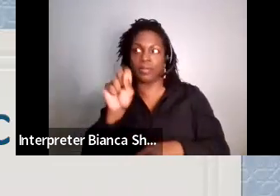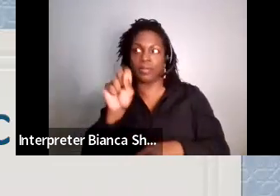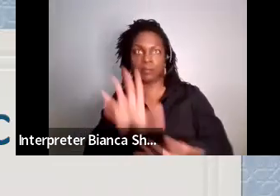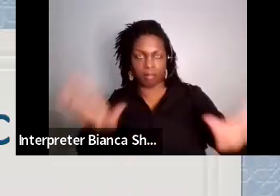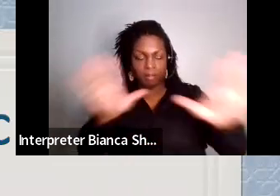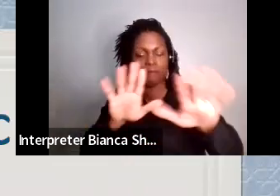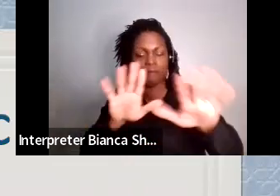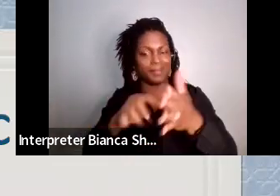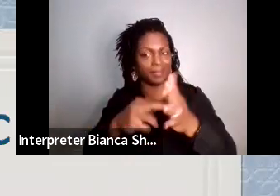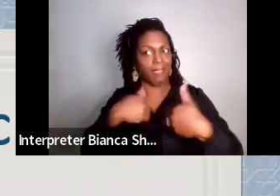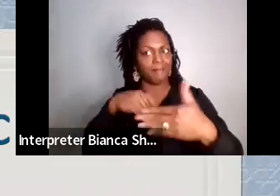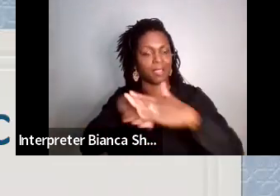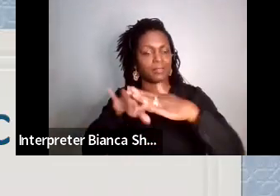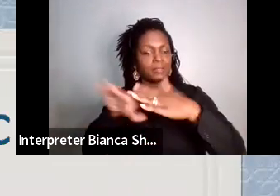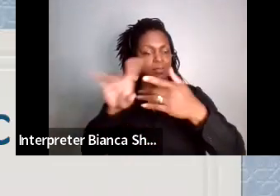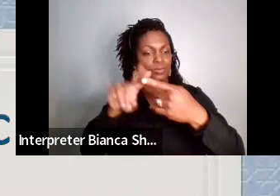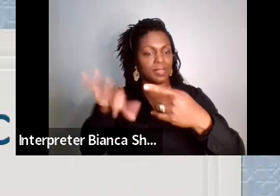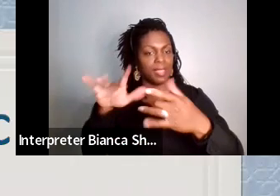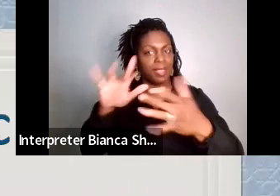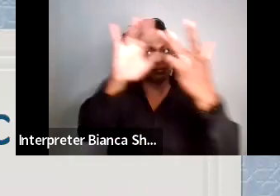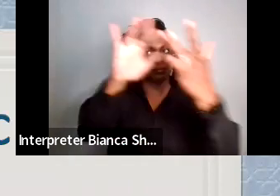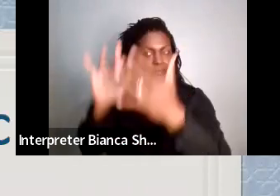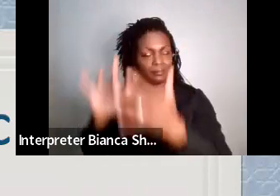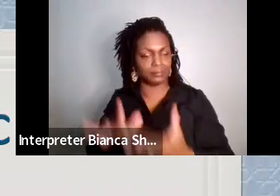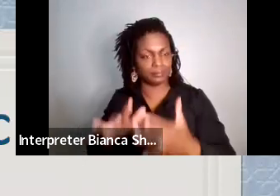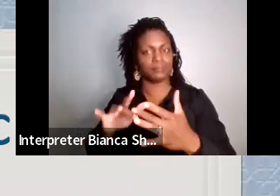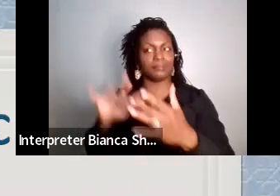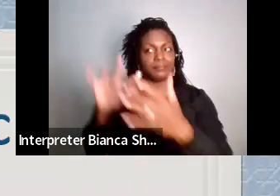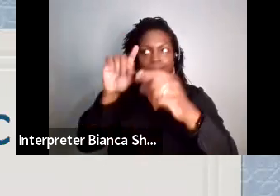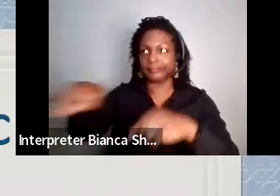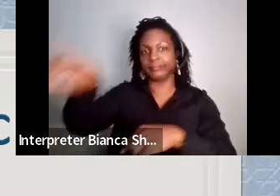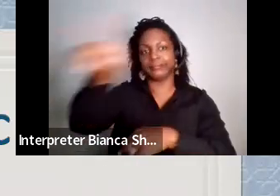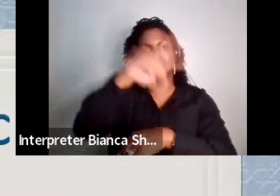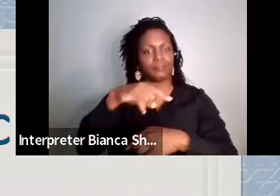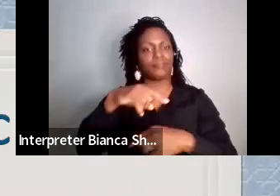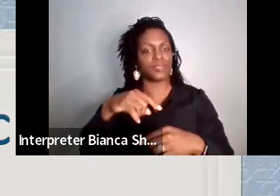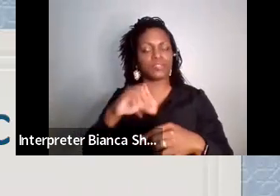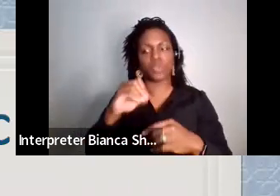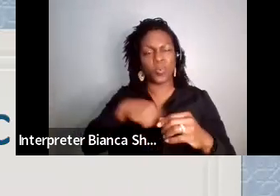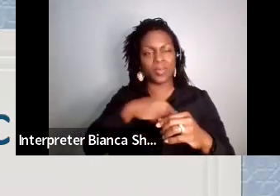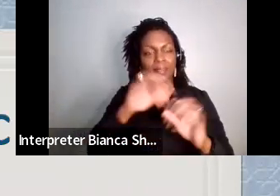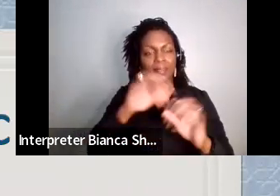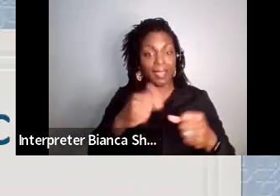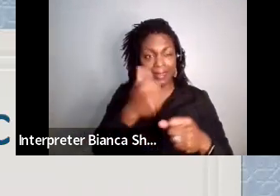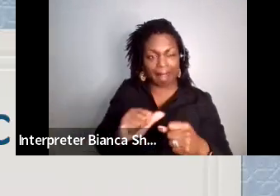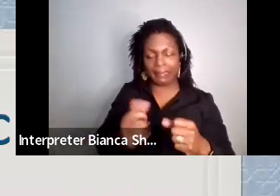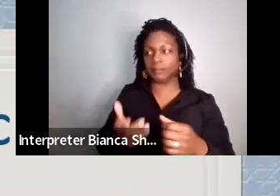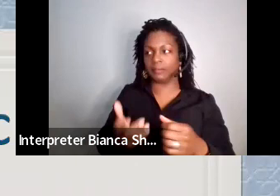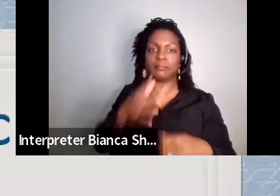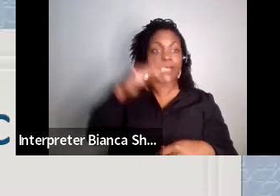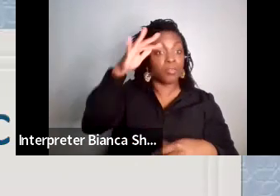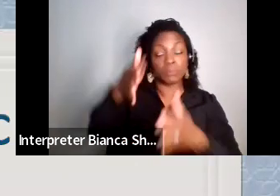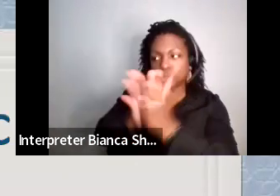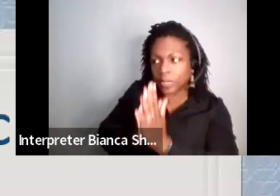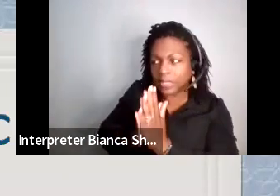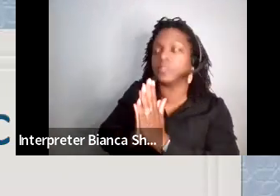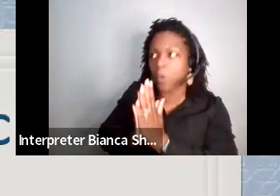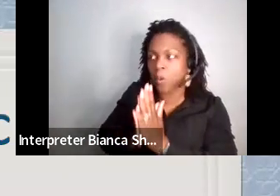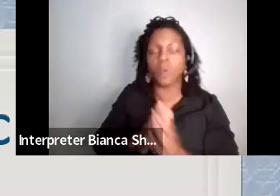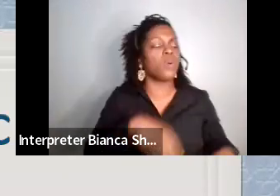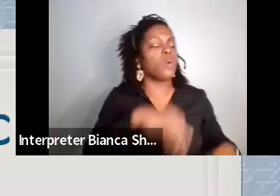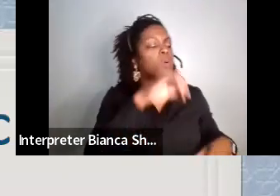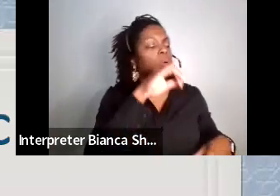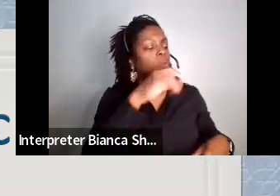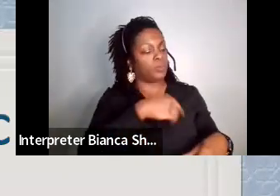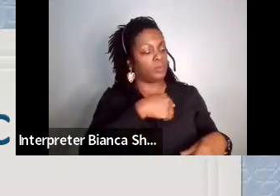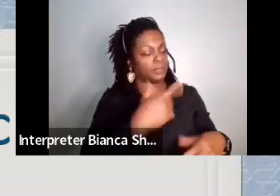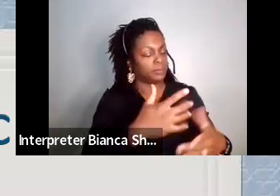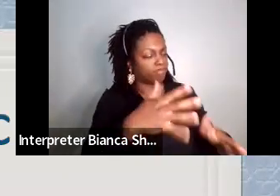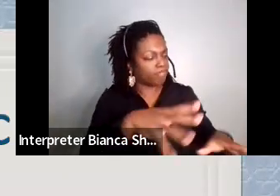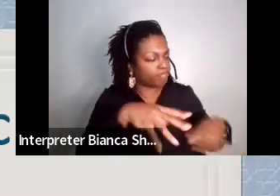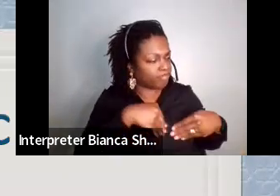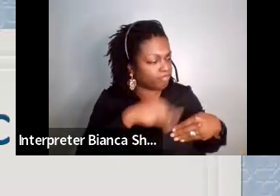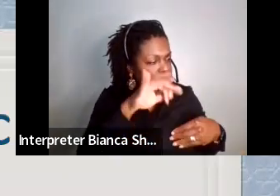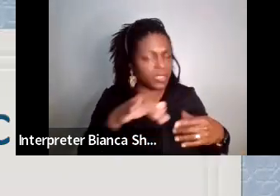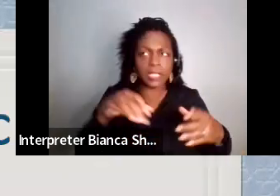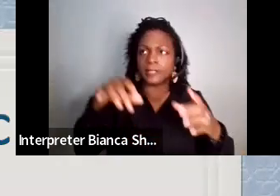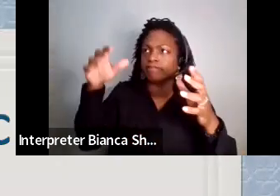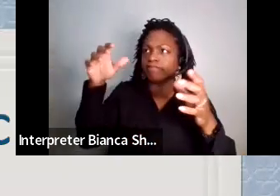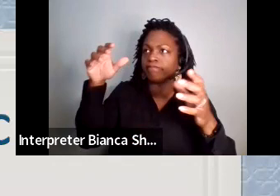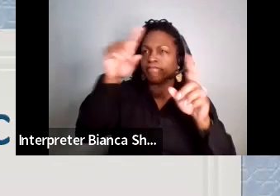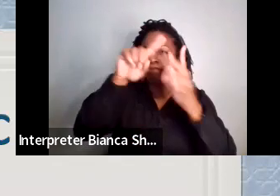So if we say, okay, we've we've received all of your requests, and we've looked through our database of support parents, and we can't find a match locally.